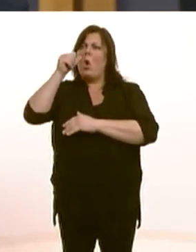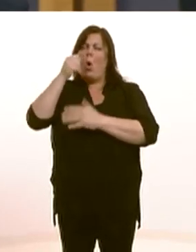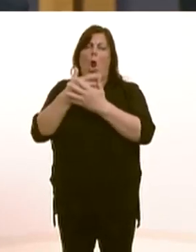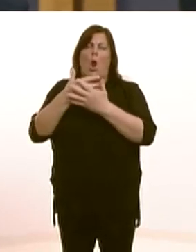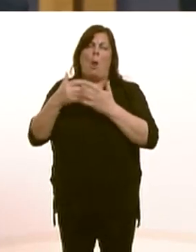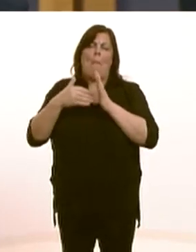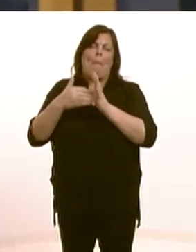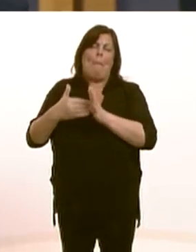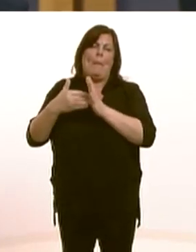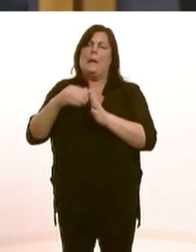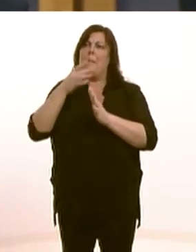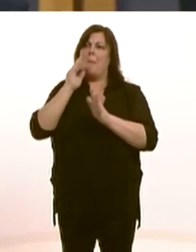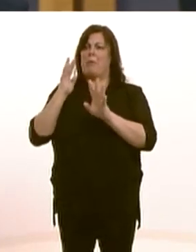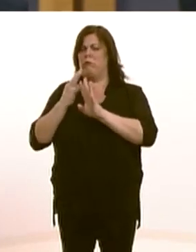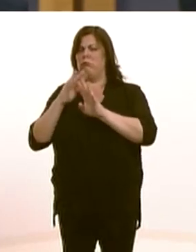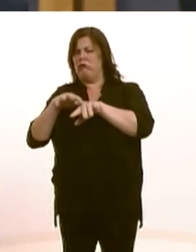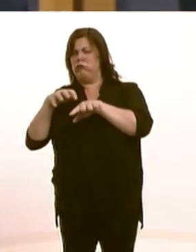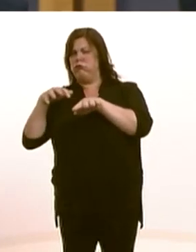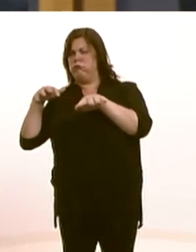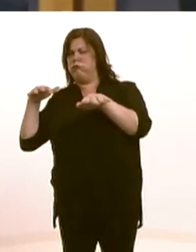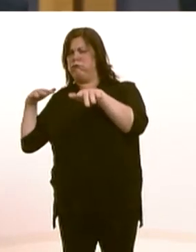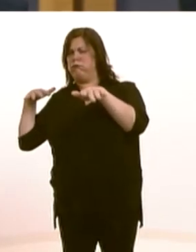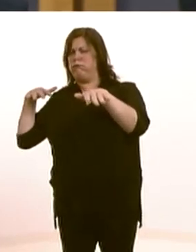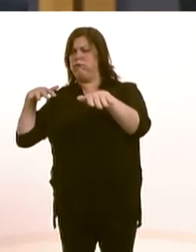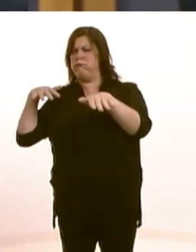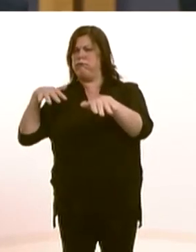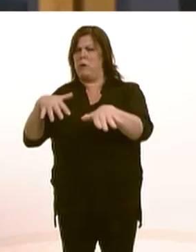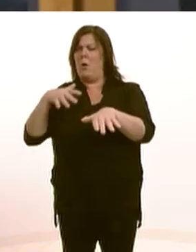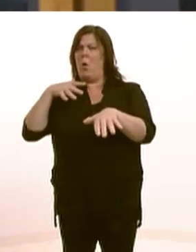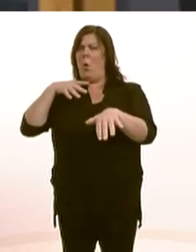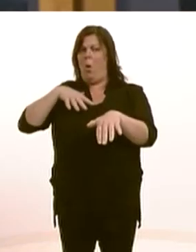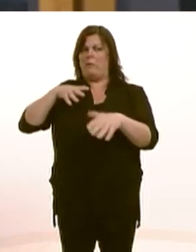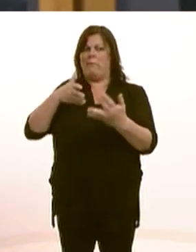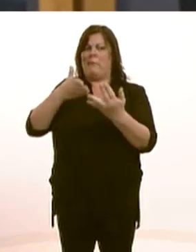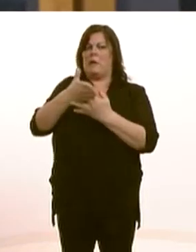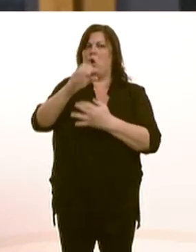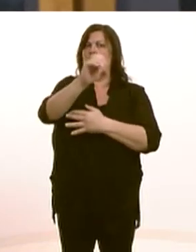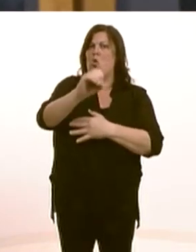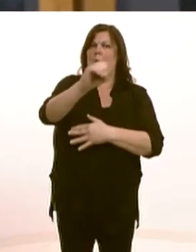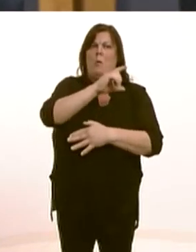Millions of people are queuing up on the borders of the European Union, which are porous, and